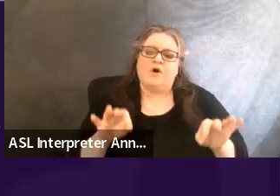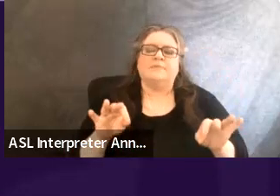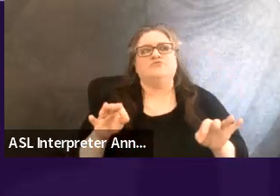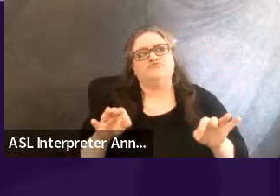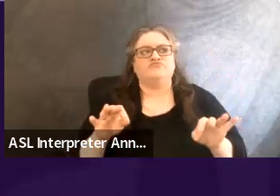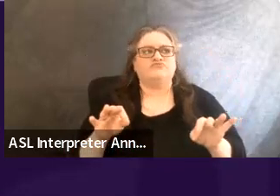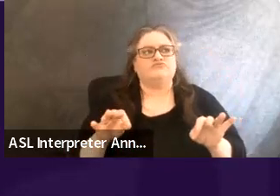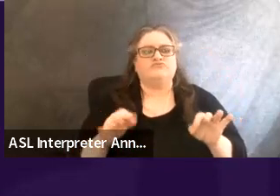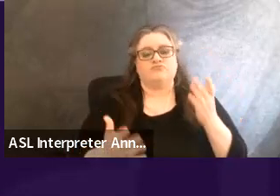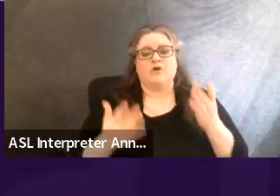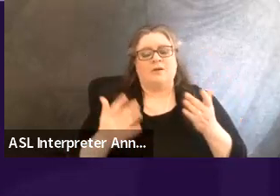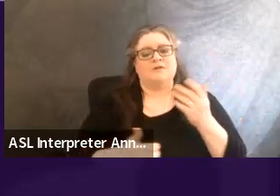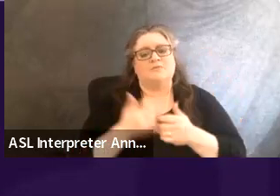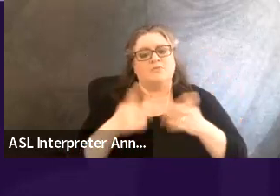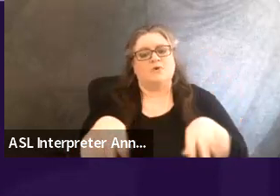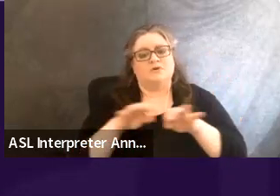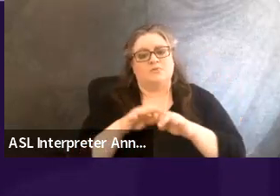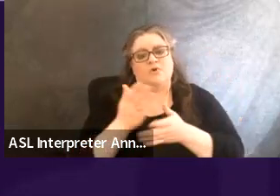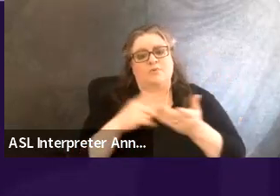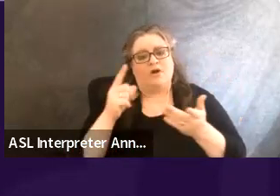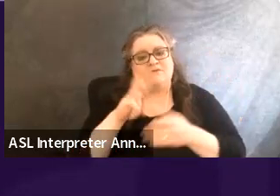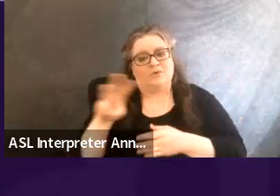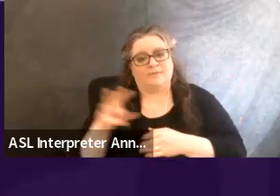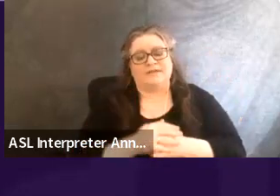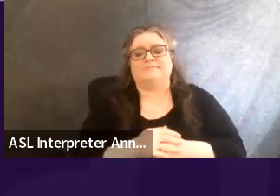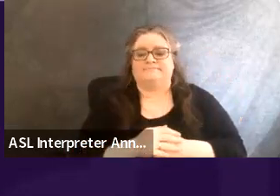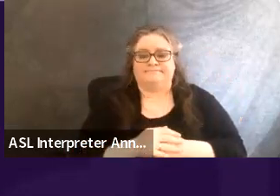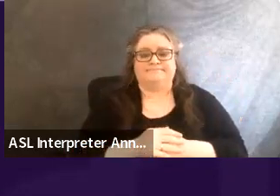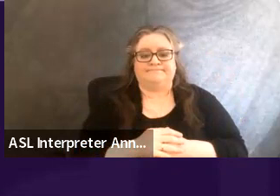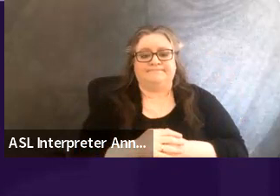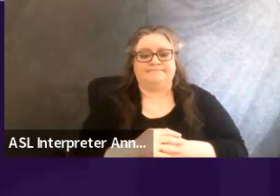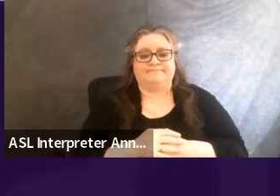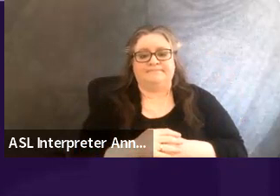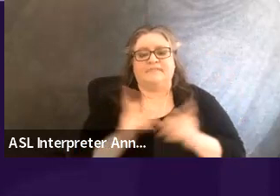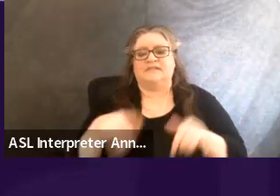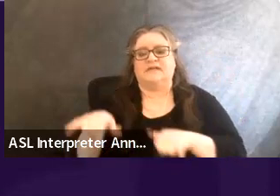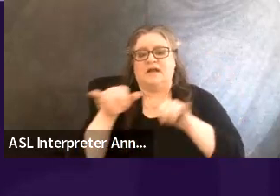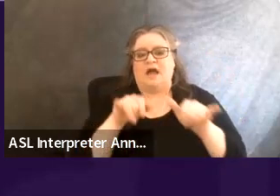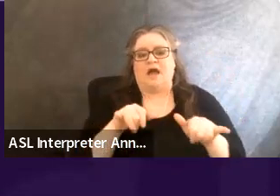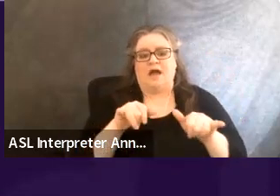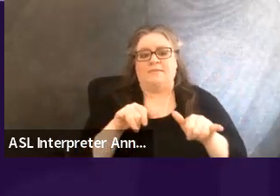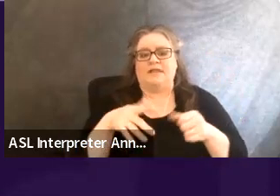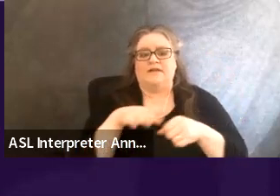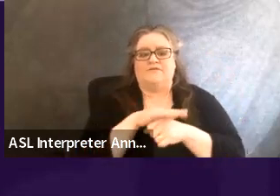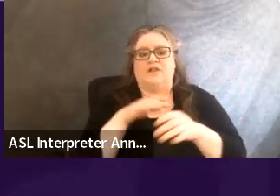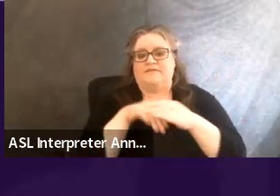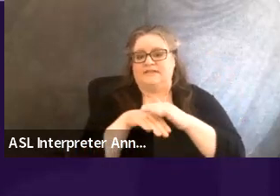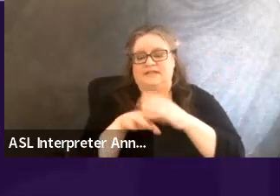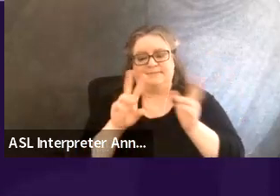one of the most important components of a website. Yet, it's also commonly full of accessibility issues.